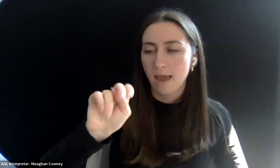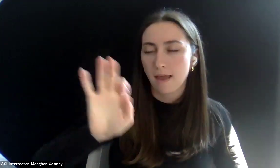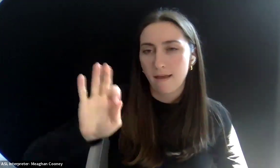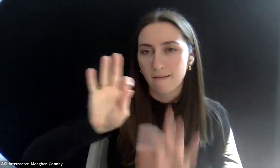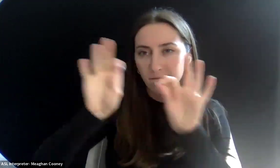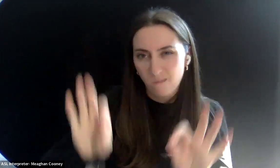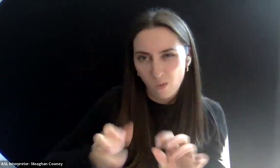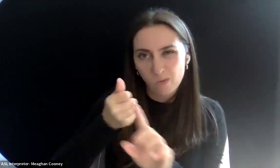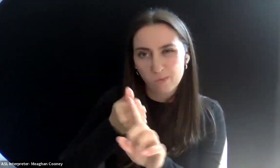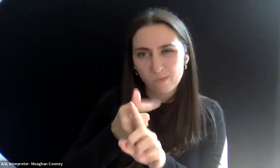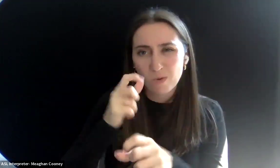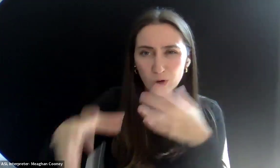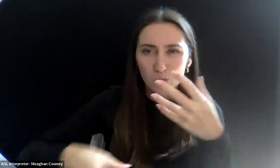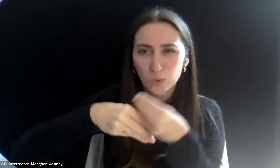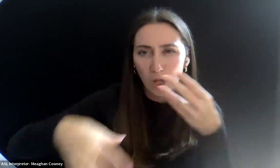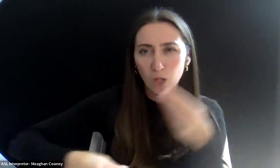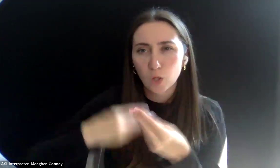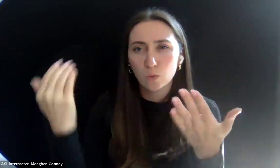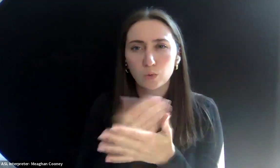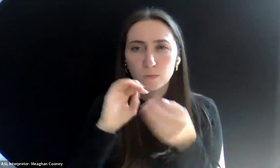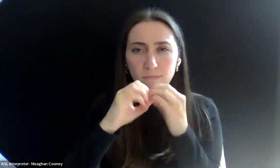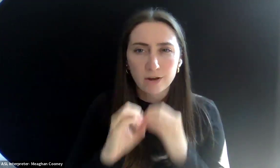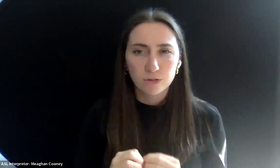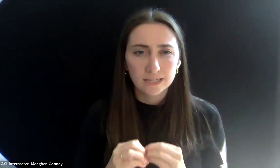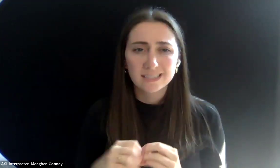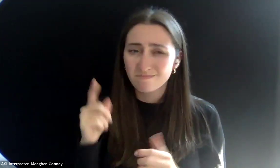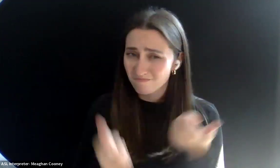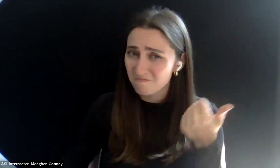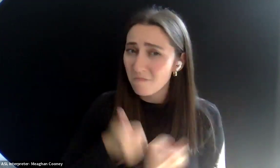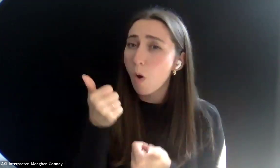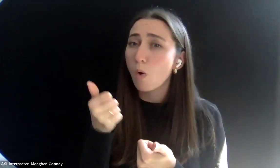some additional metrics, most of which can be taken directly from